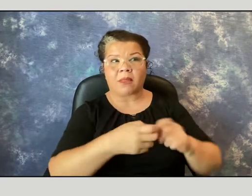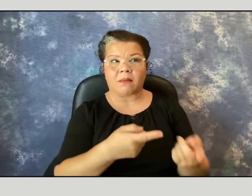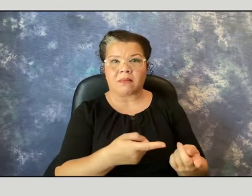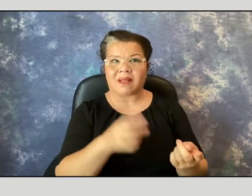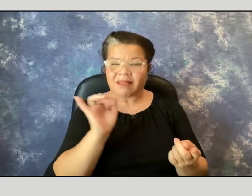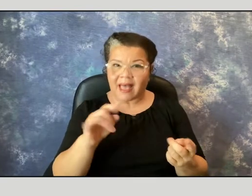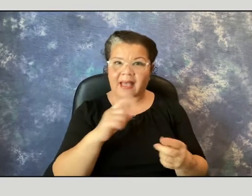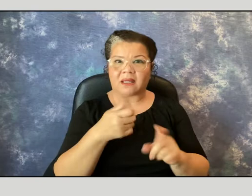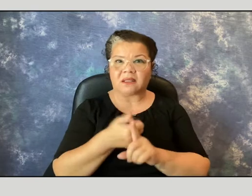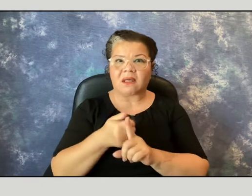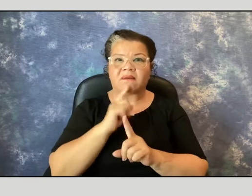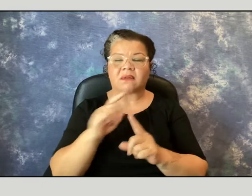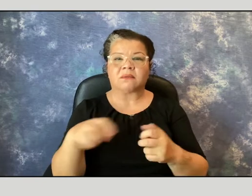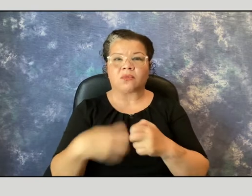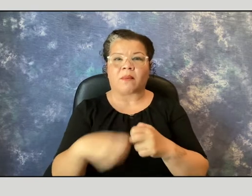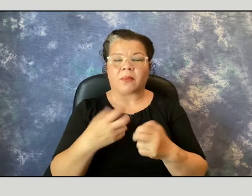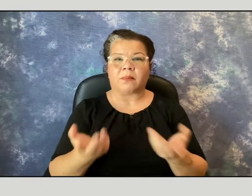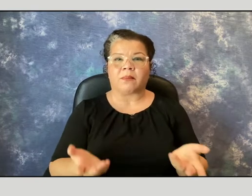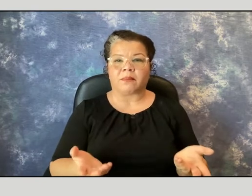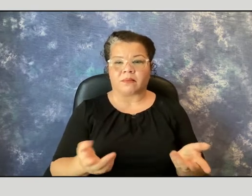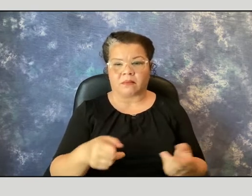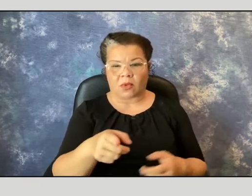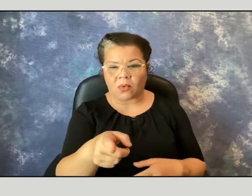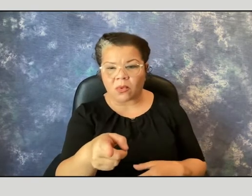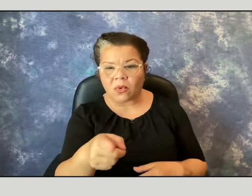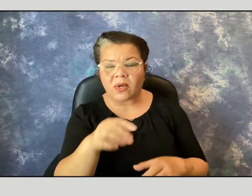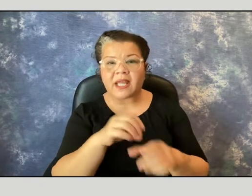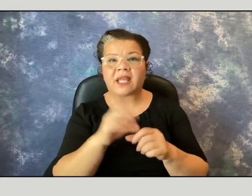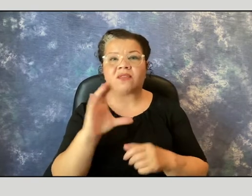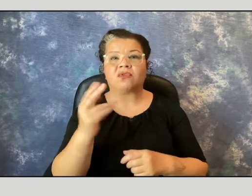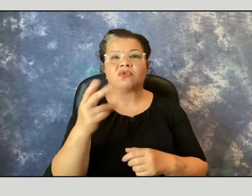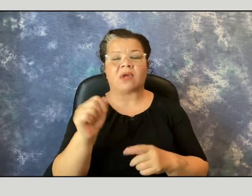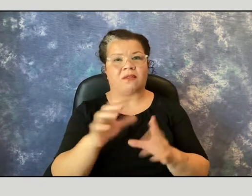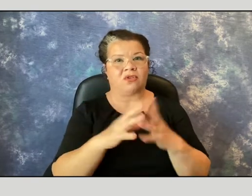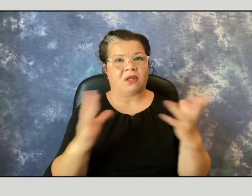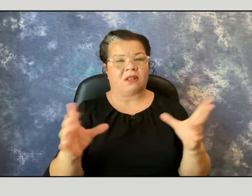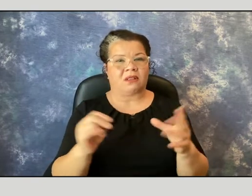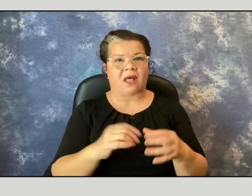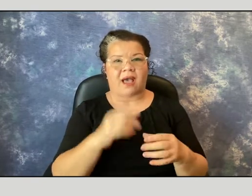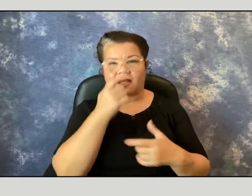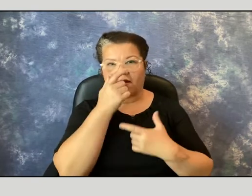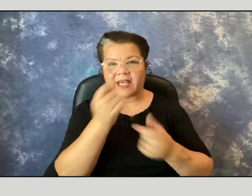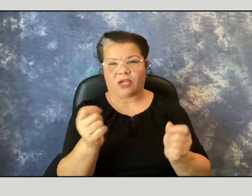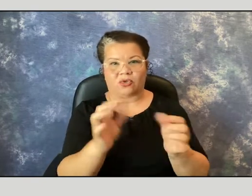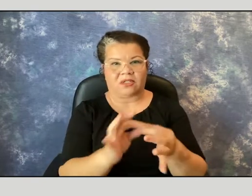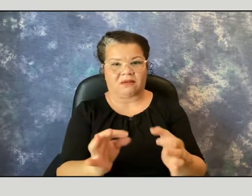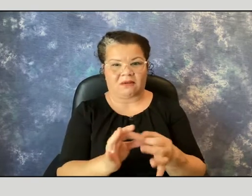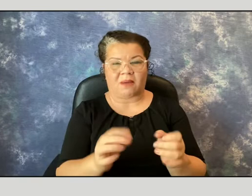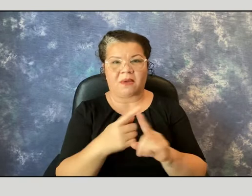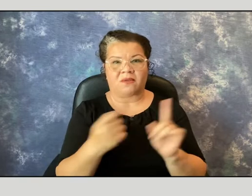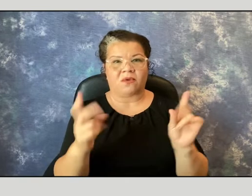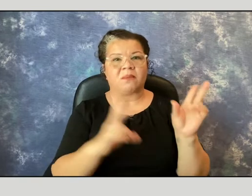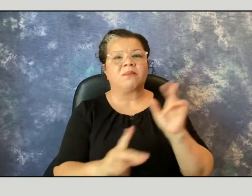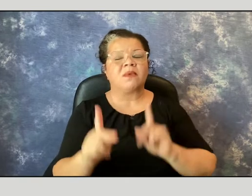In the chat, there's a lot of really interesting testimony from folks talking about their own family history,